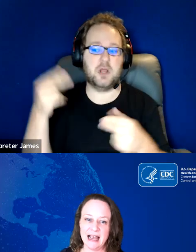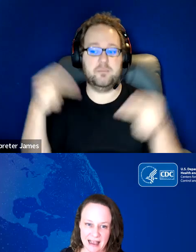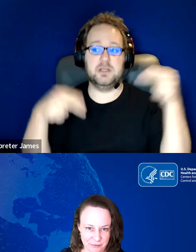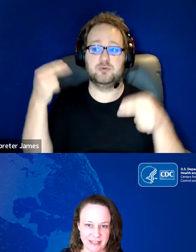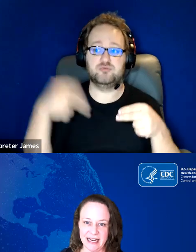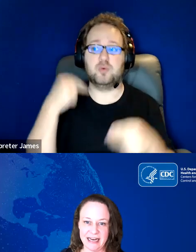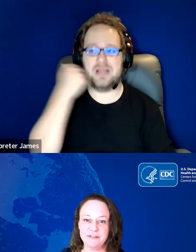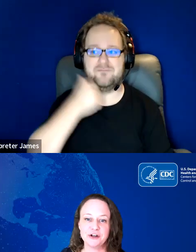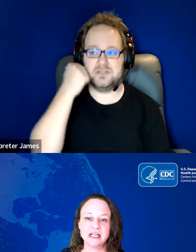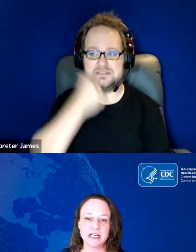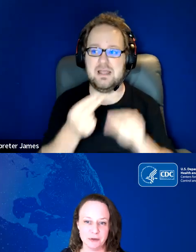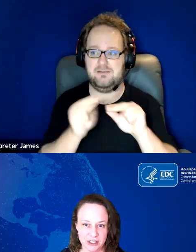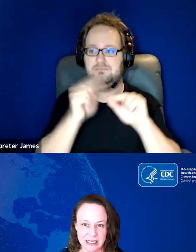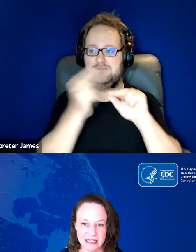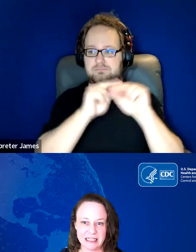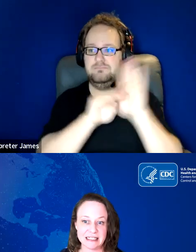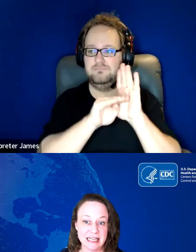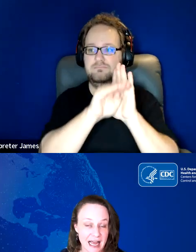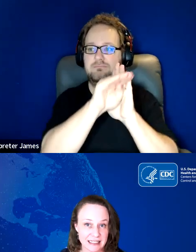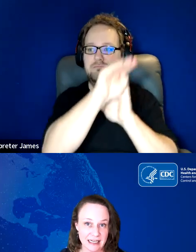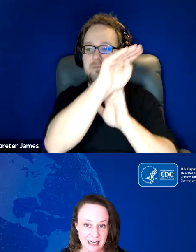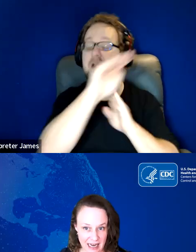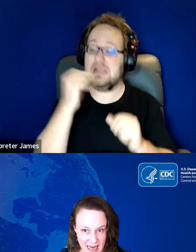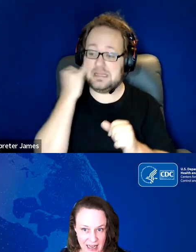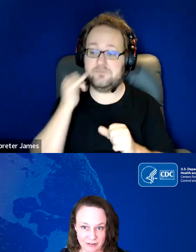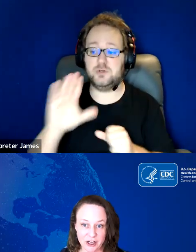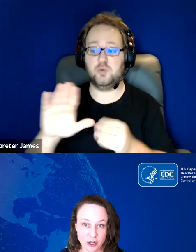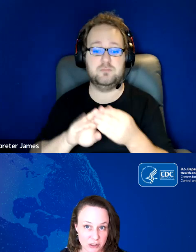»: Dr. Twentyman: Every